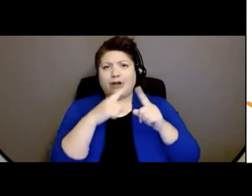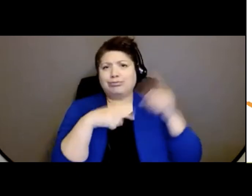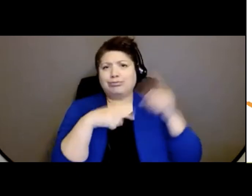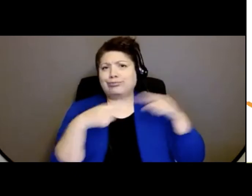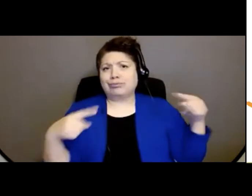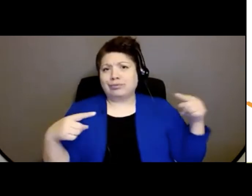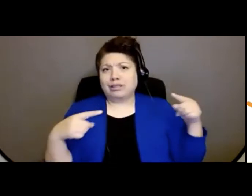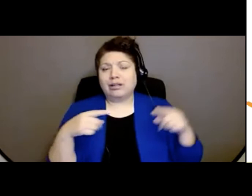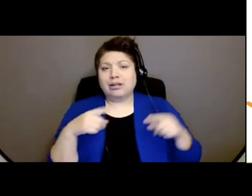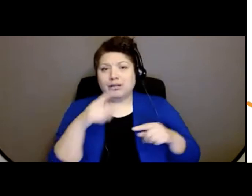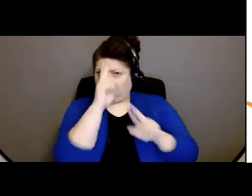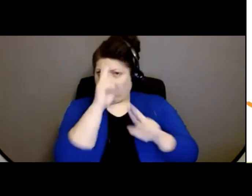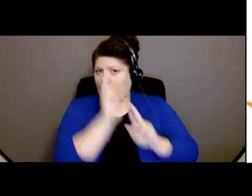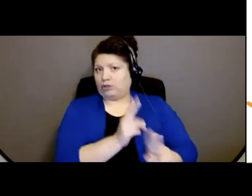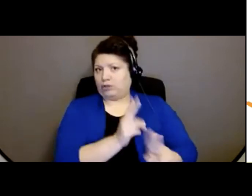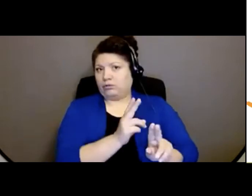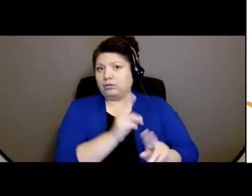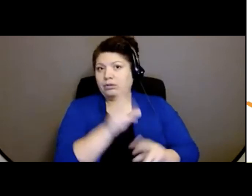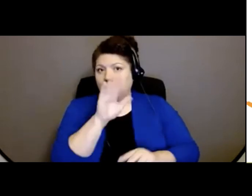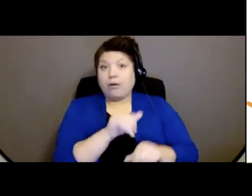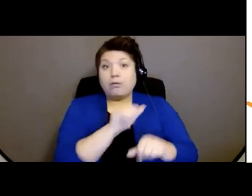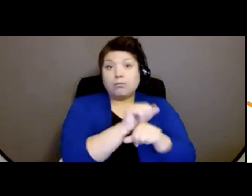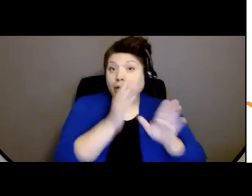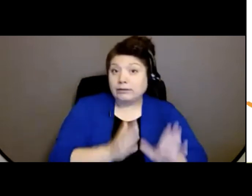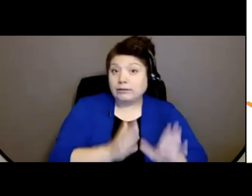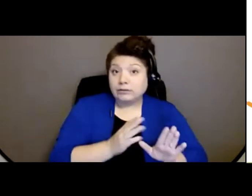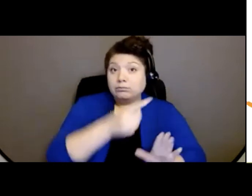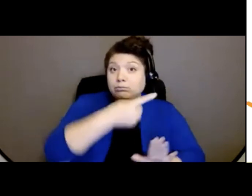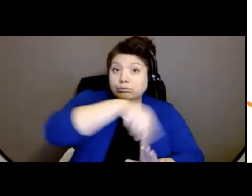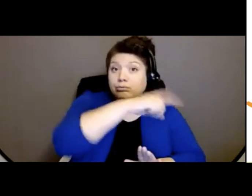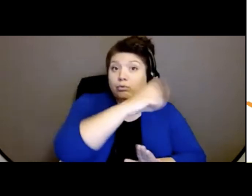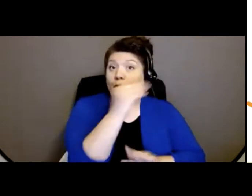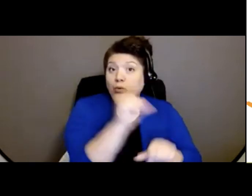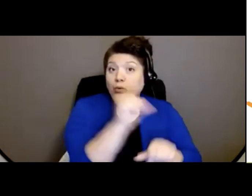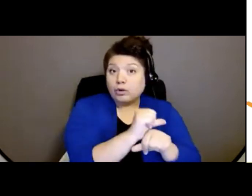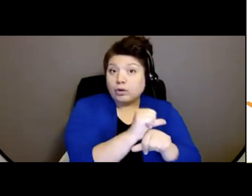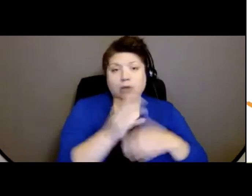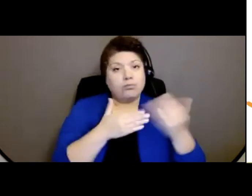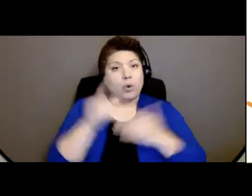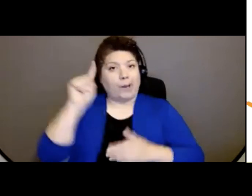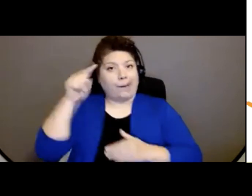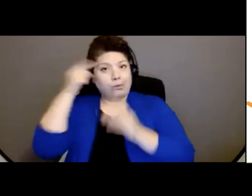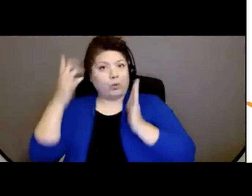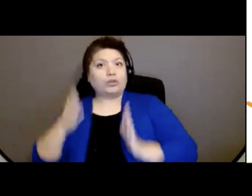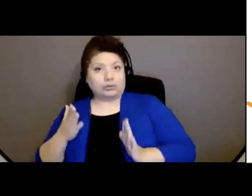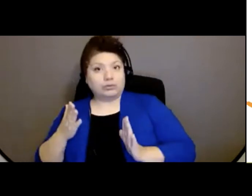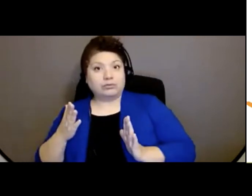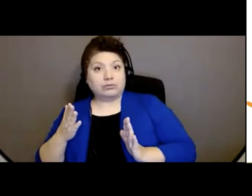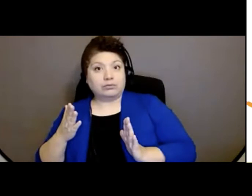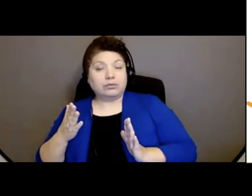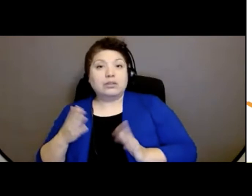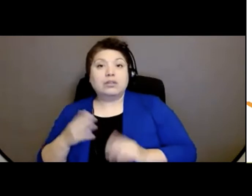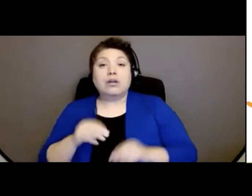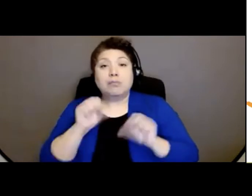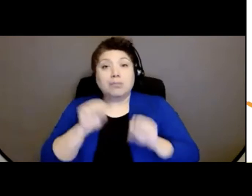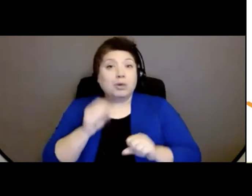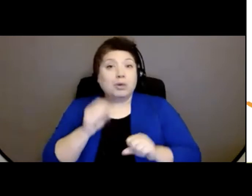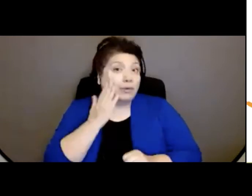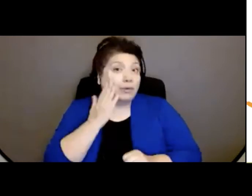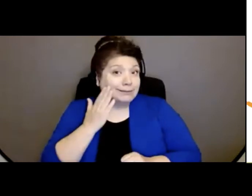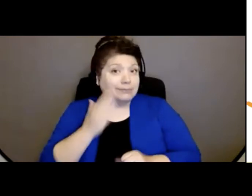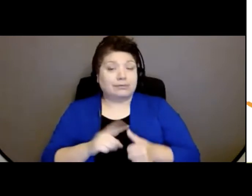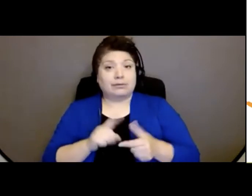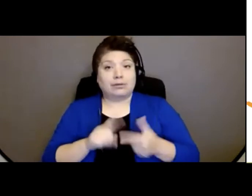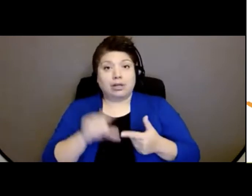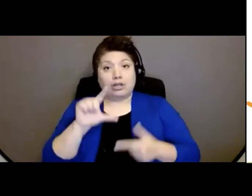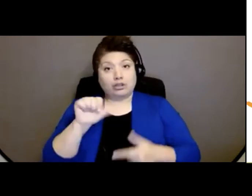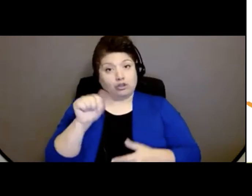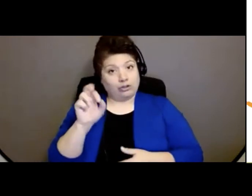EMPLOYEES AND EMPLOYERS. SO, THIS ALSO INCLUDES RACE, GENDER, GENDER-IDENTITY, ETHNICITY,